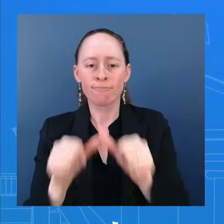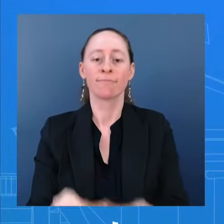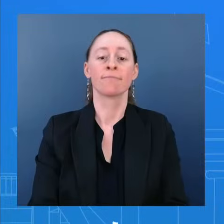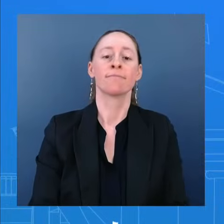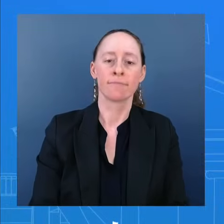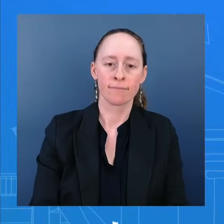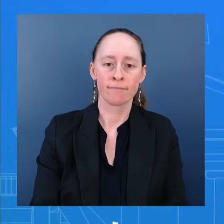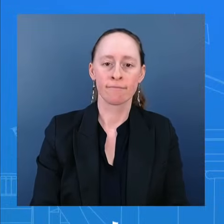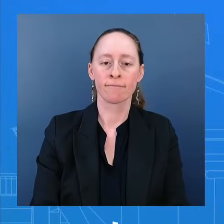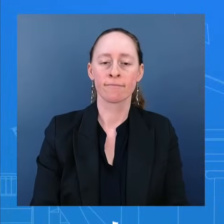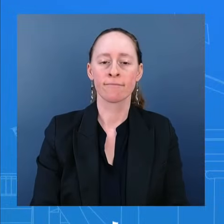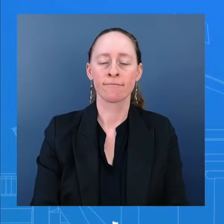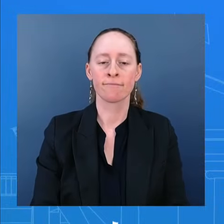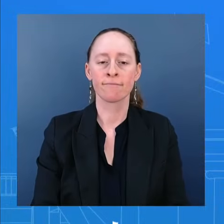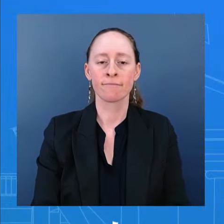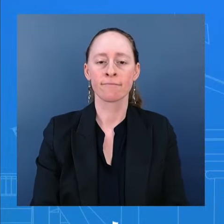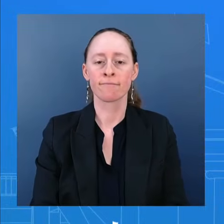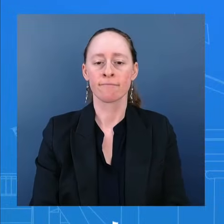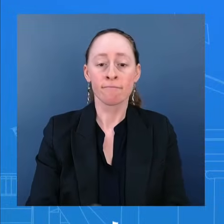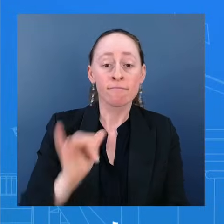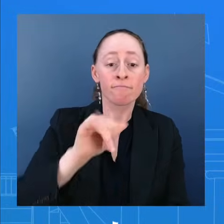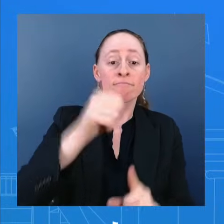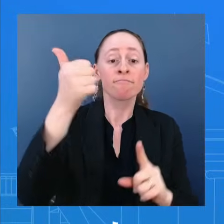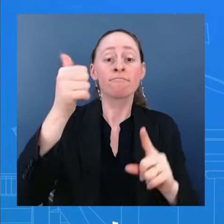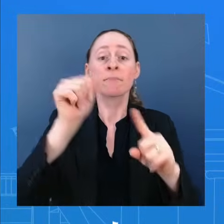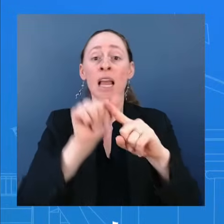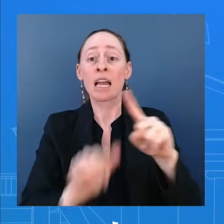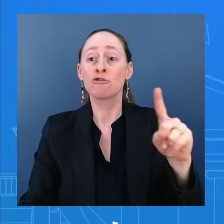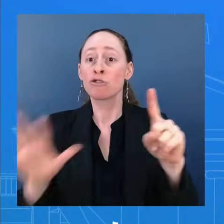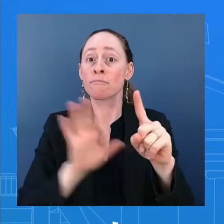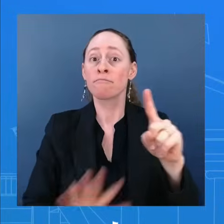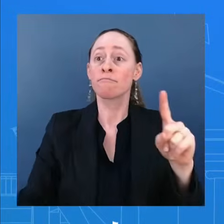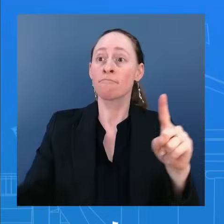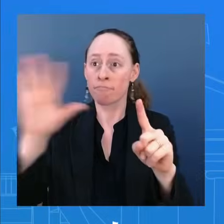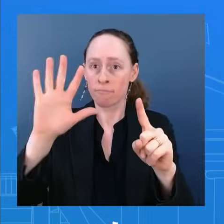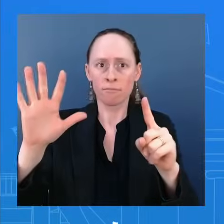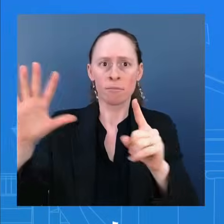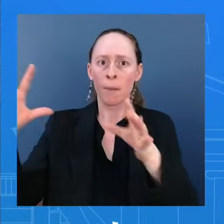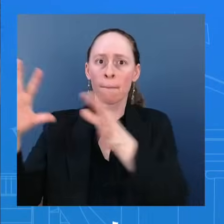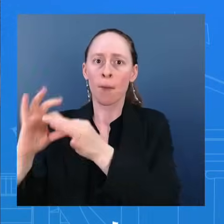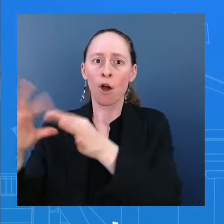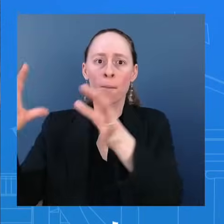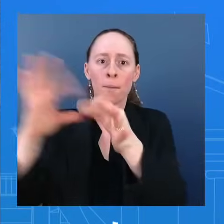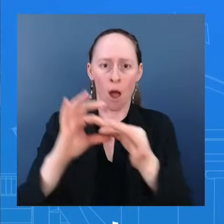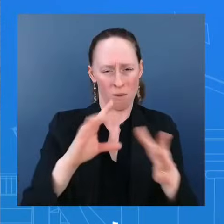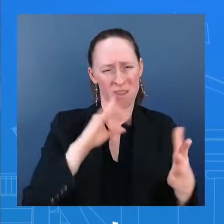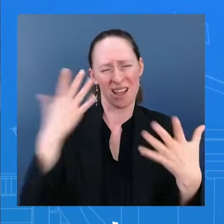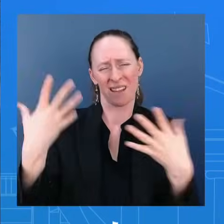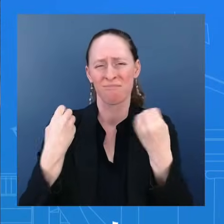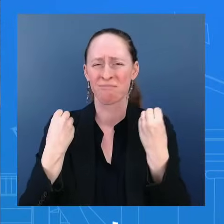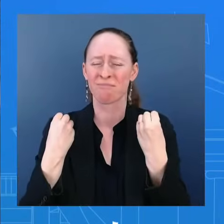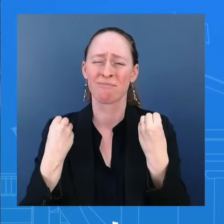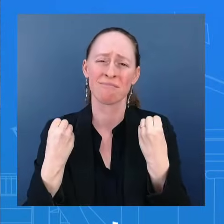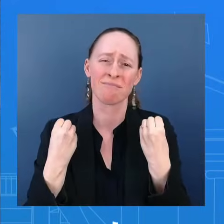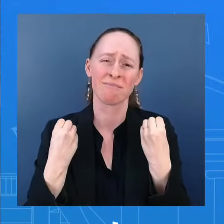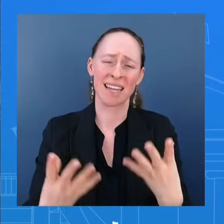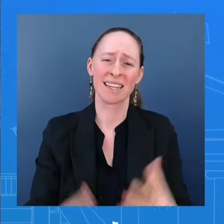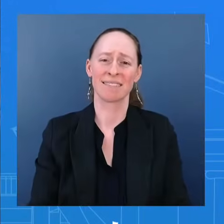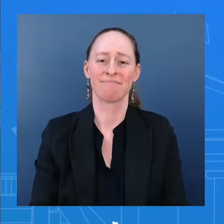people-to-people ties, economic ties. I mean, there's been an awful lot. The Press: Quick follow-up on -- on India. You mentioned about Quad. What are the president's expectations